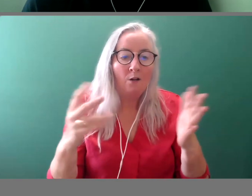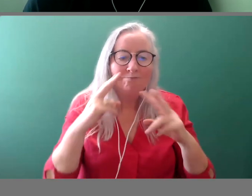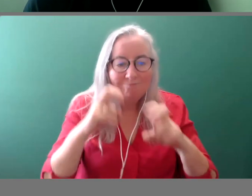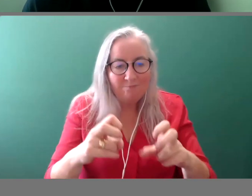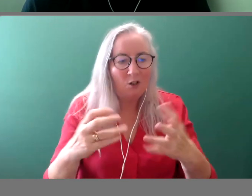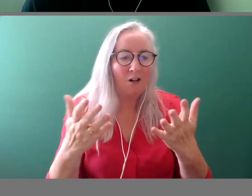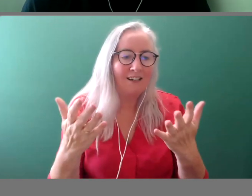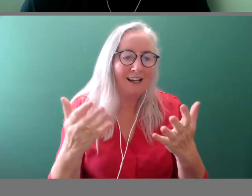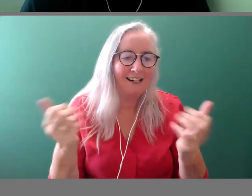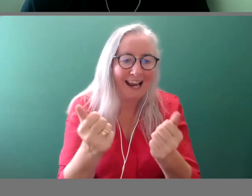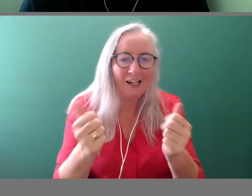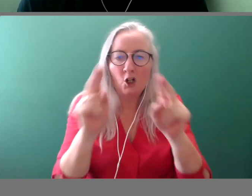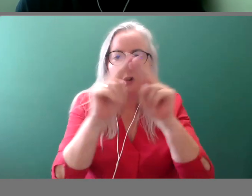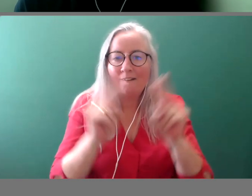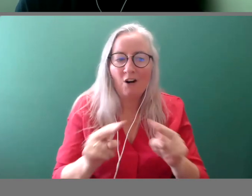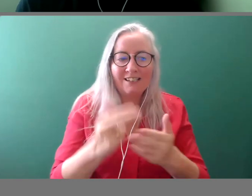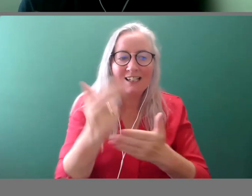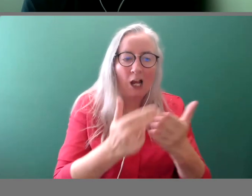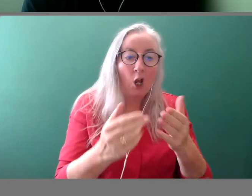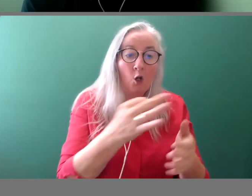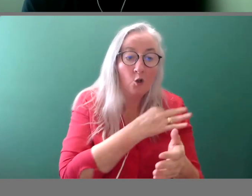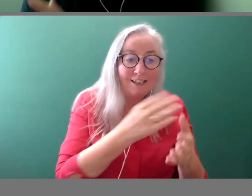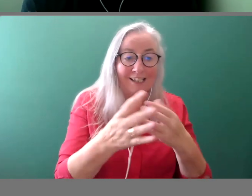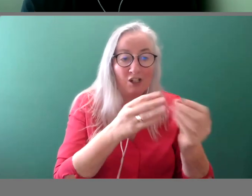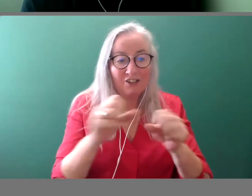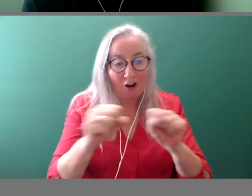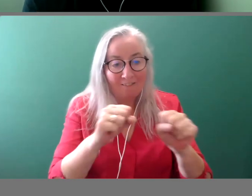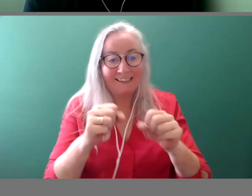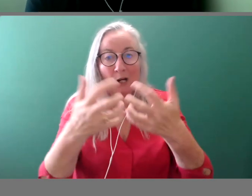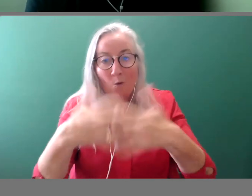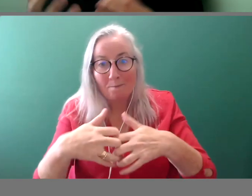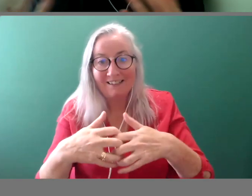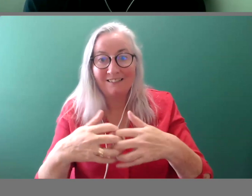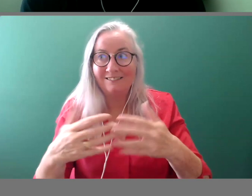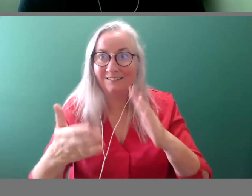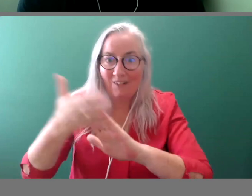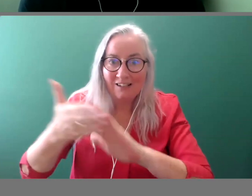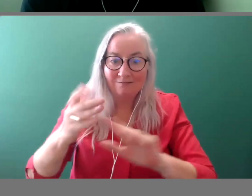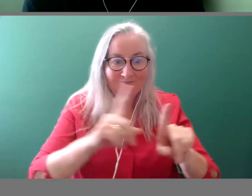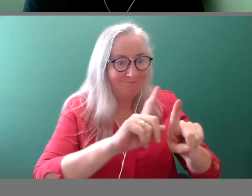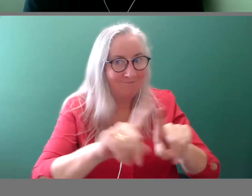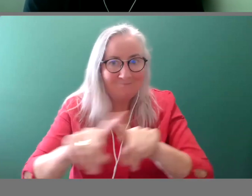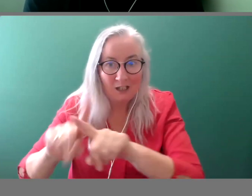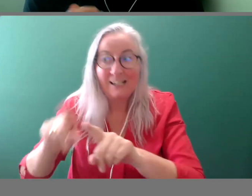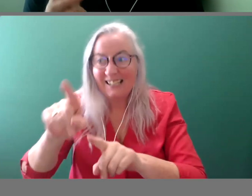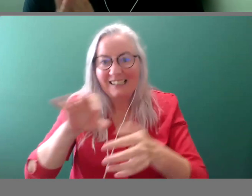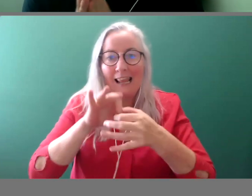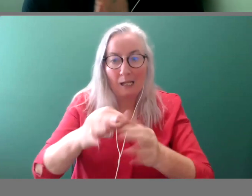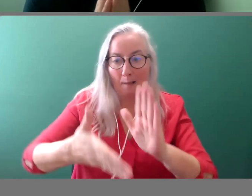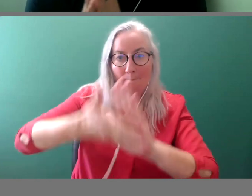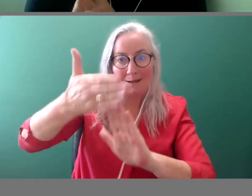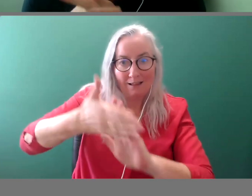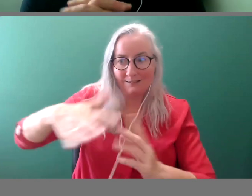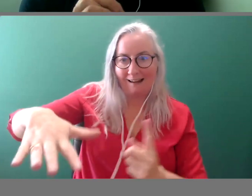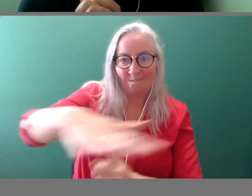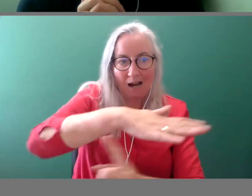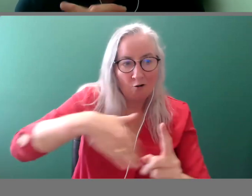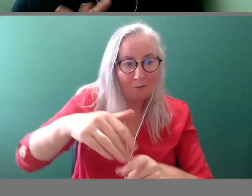on universally designed goods, services, equipment and facilities. Article 9 looking at